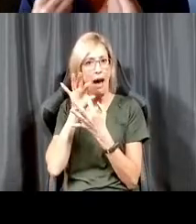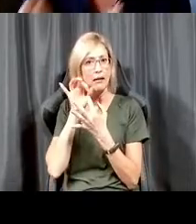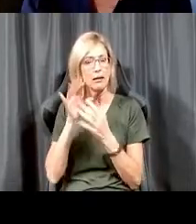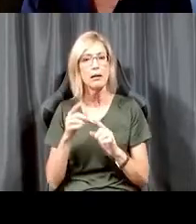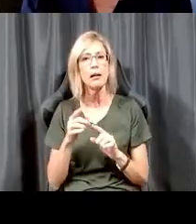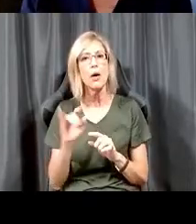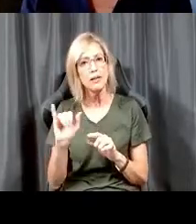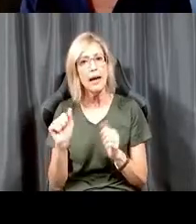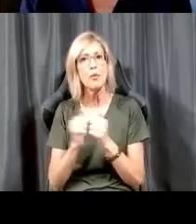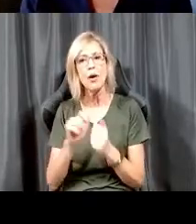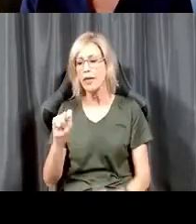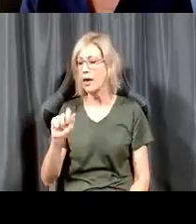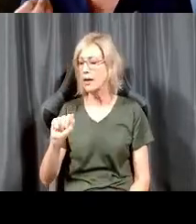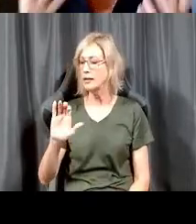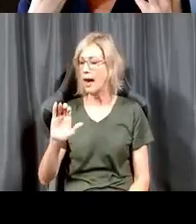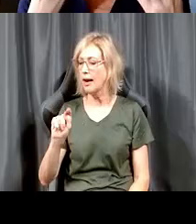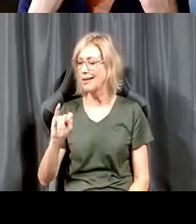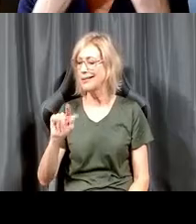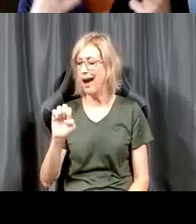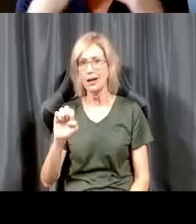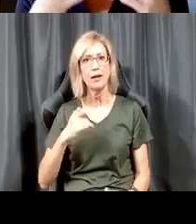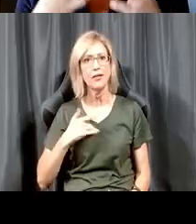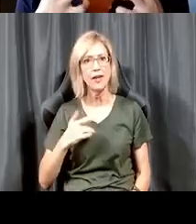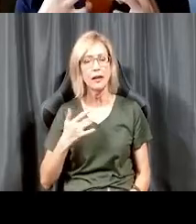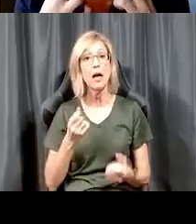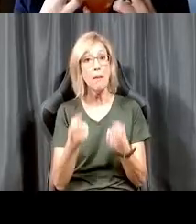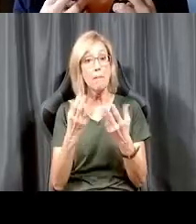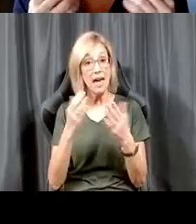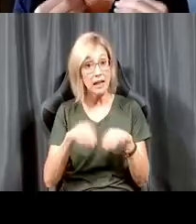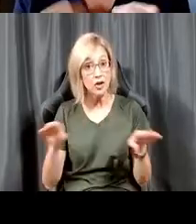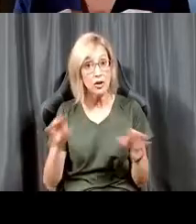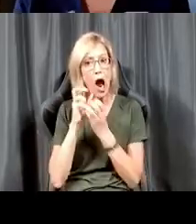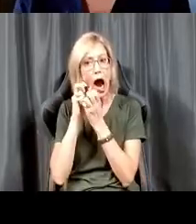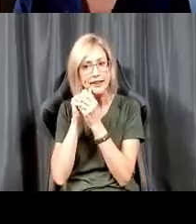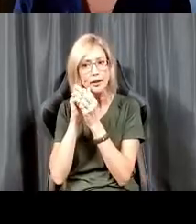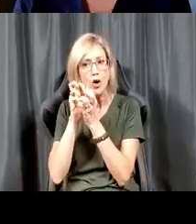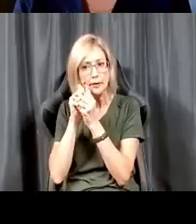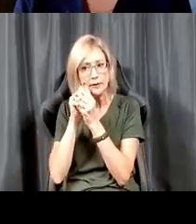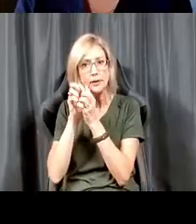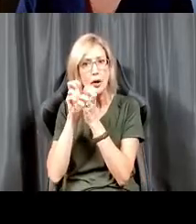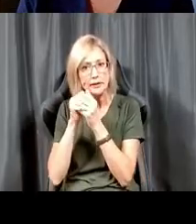Many of the children that we're talking about will chew in order to get that stimulation. In their mouth.